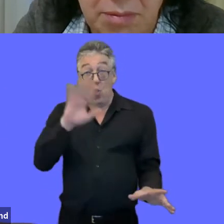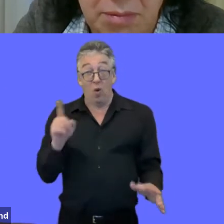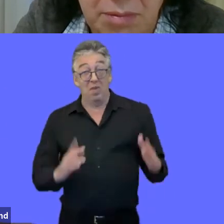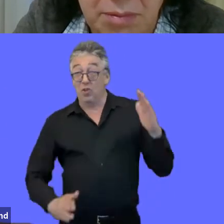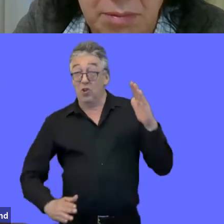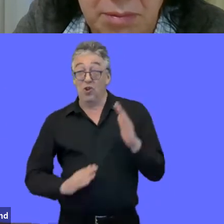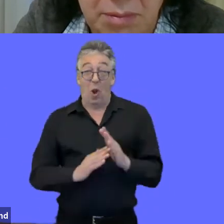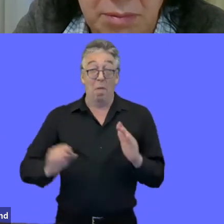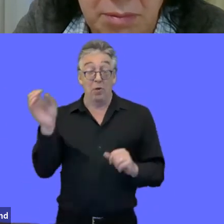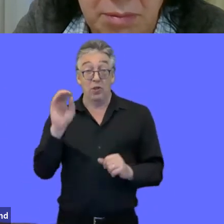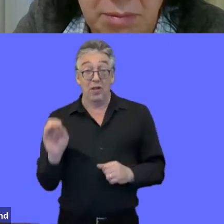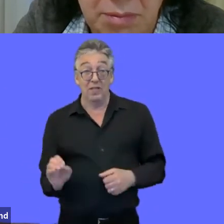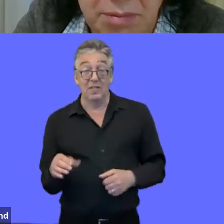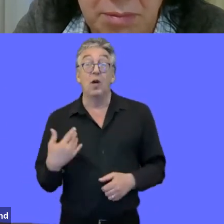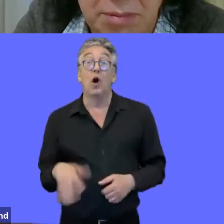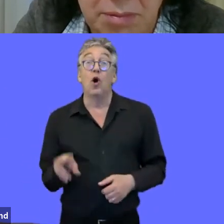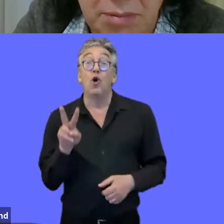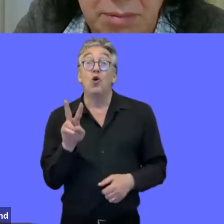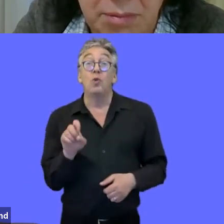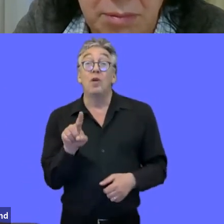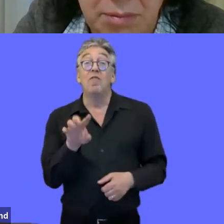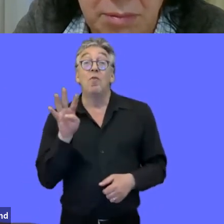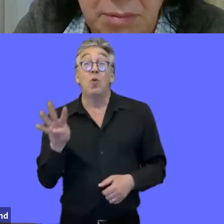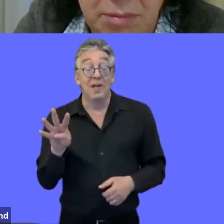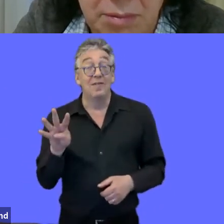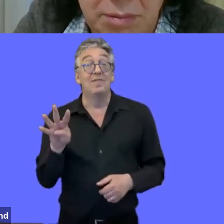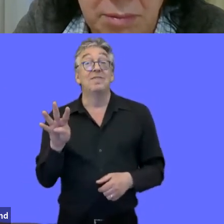2014 amendments to the civil code had entrenched the completion